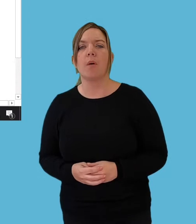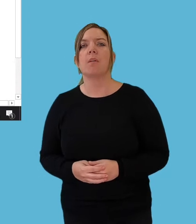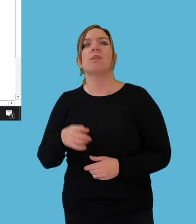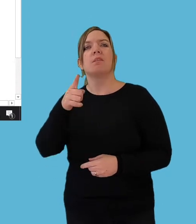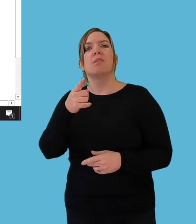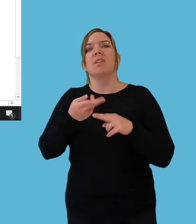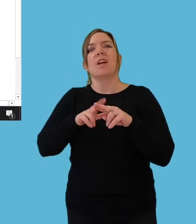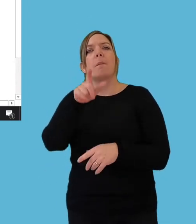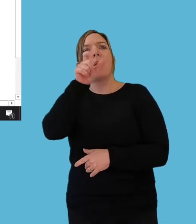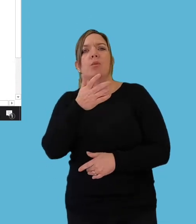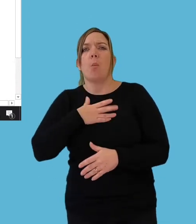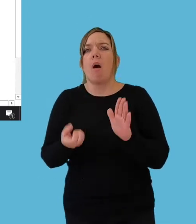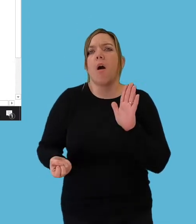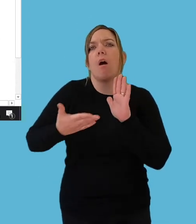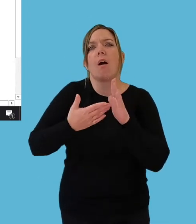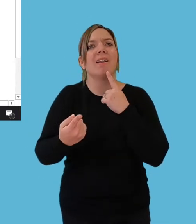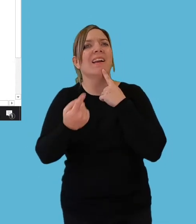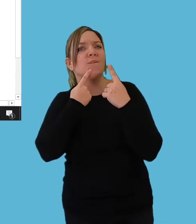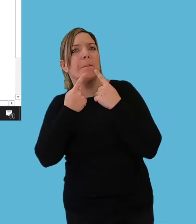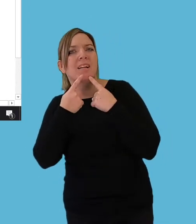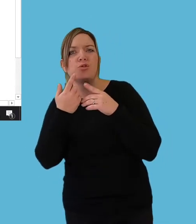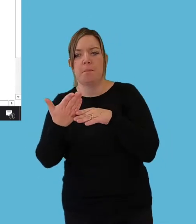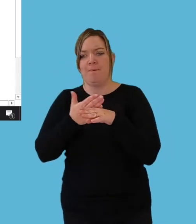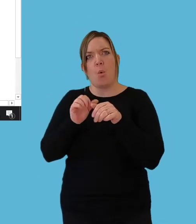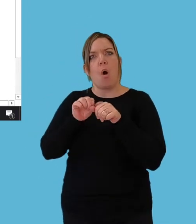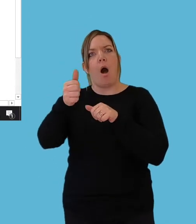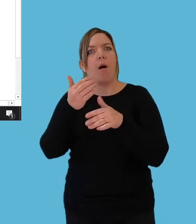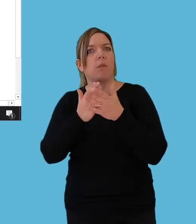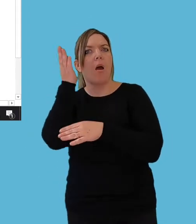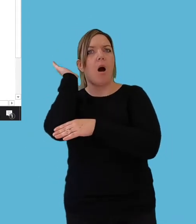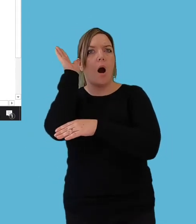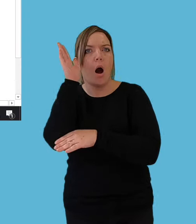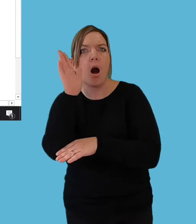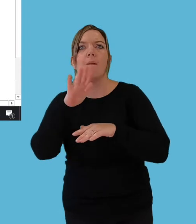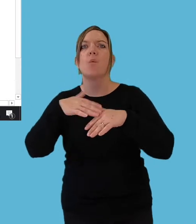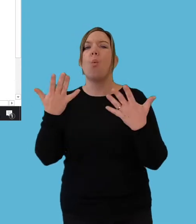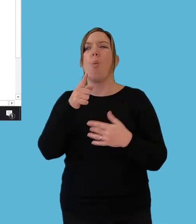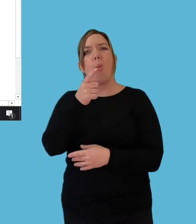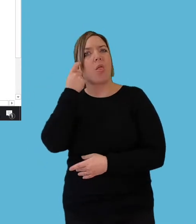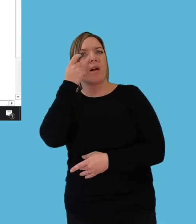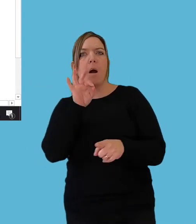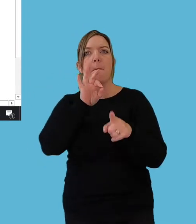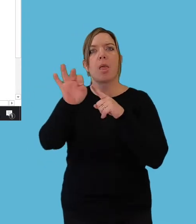So we'll normally refer somebody to a Moodle if they want to get more information after or before a live session,